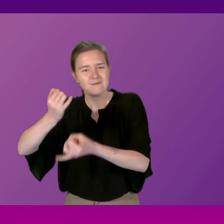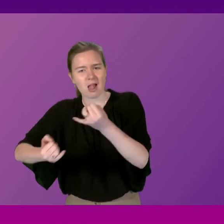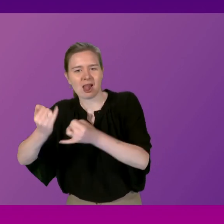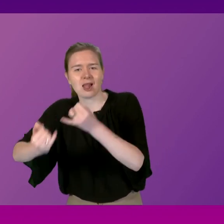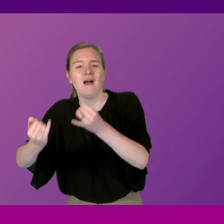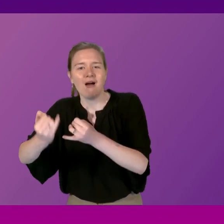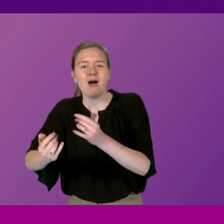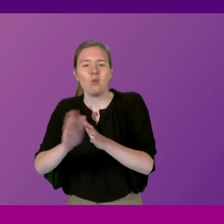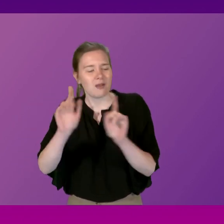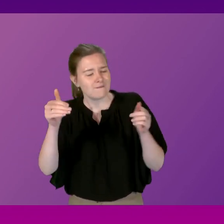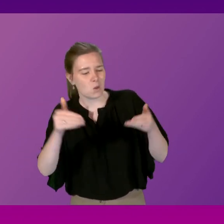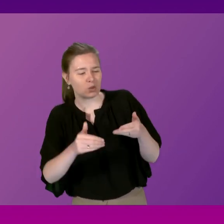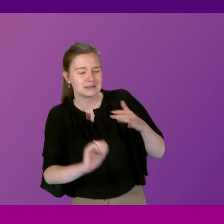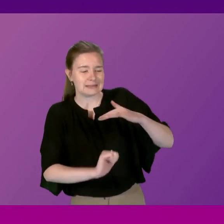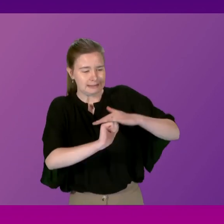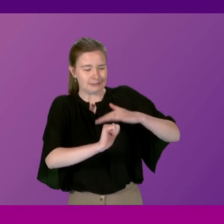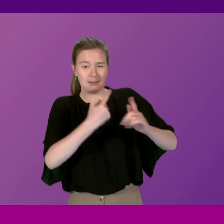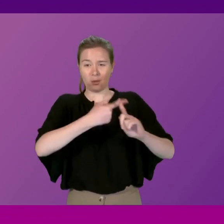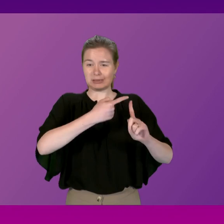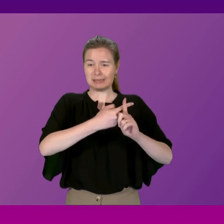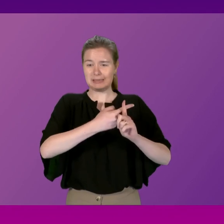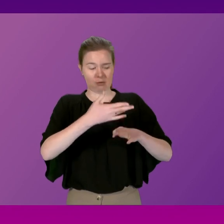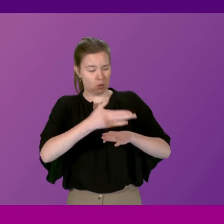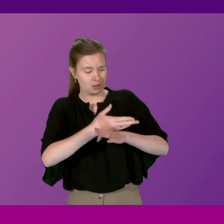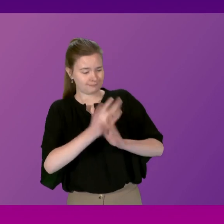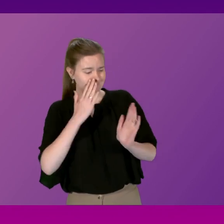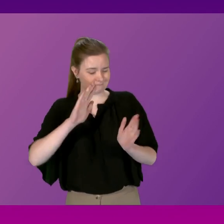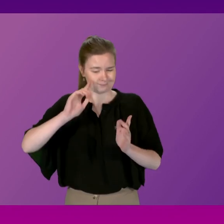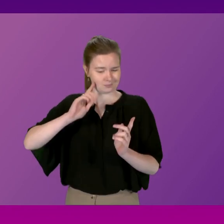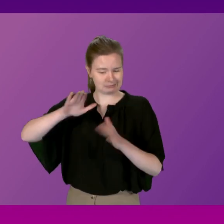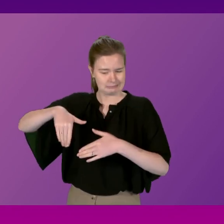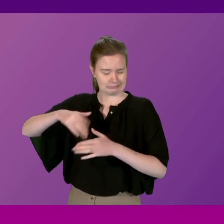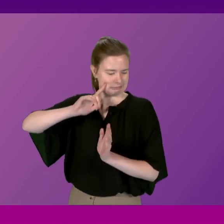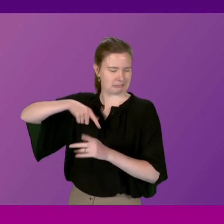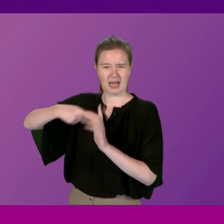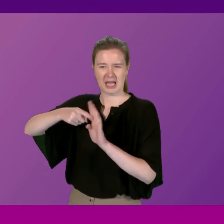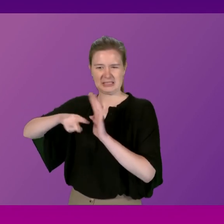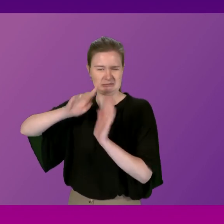amount of positive work, and paying no attention to the negatives.